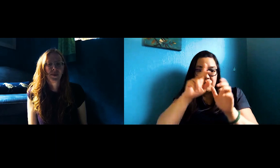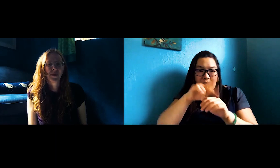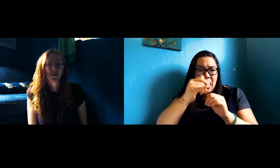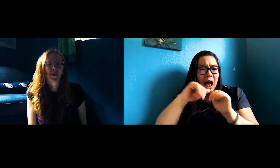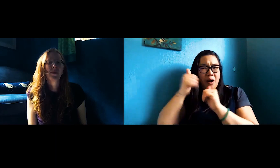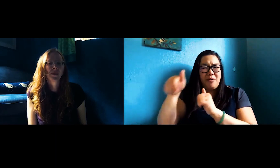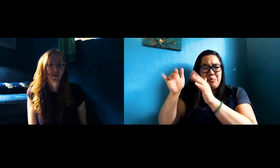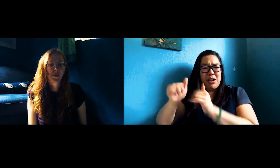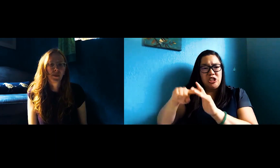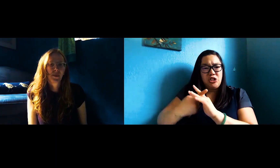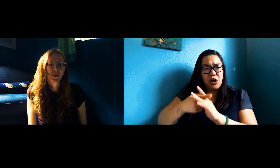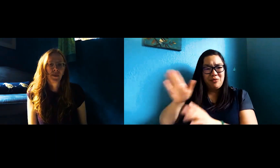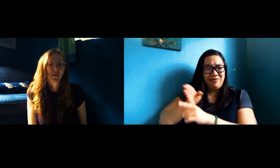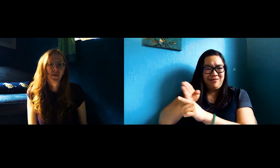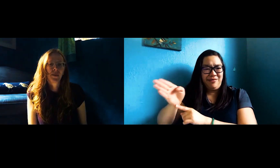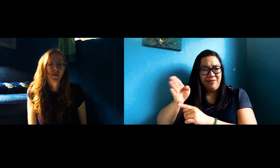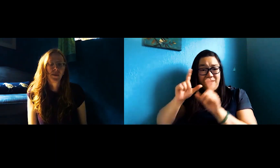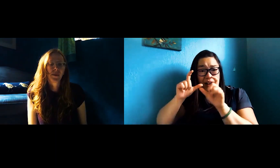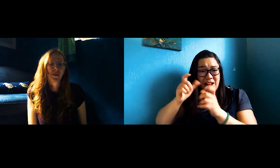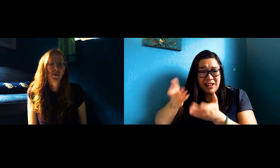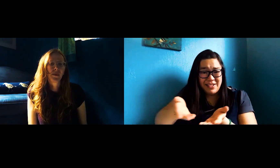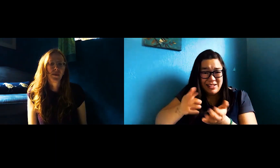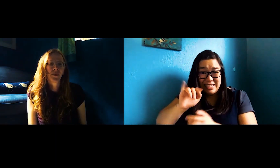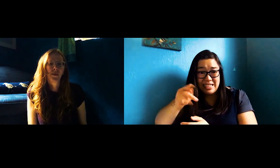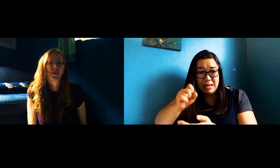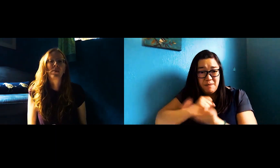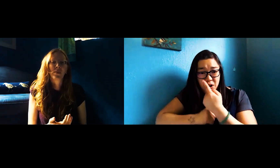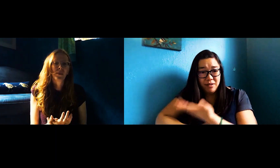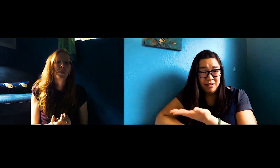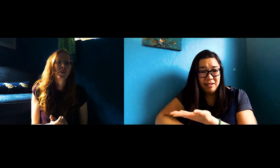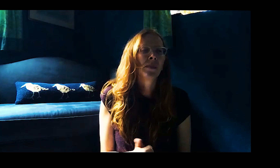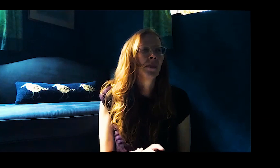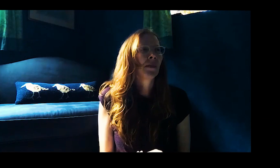What advice do you have for those who are just starting out in photography? Any tips?